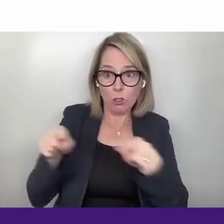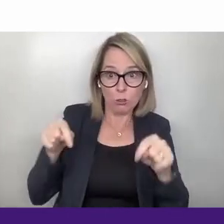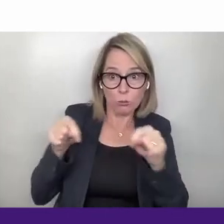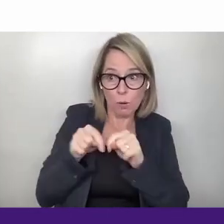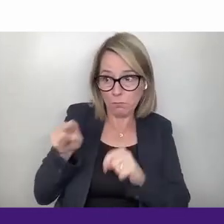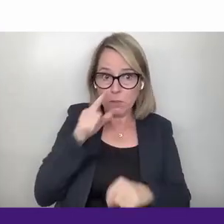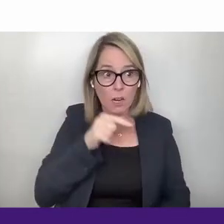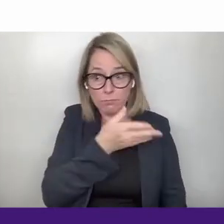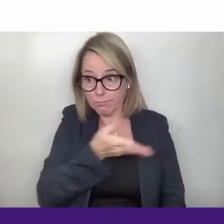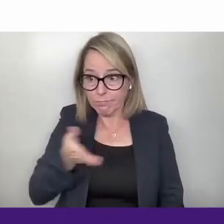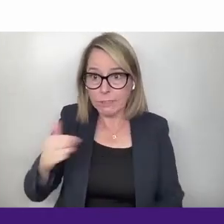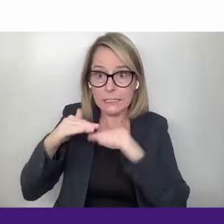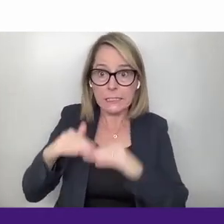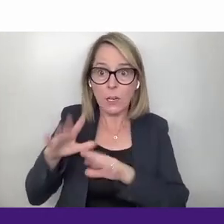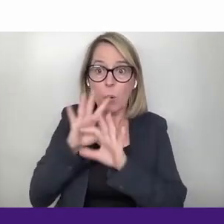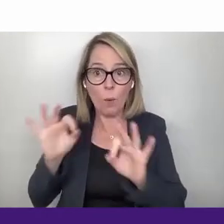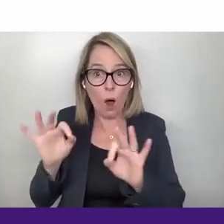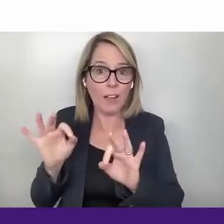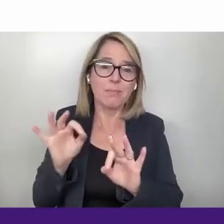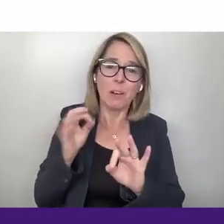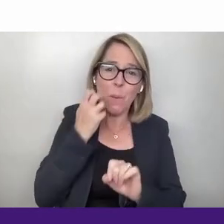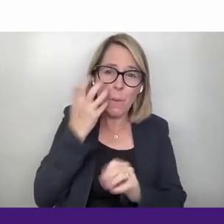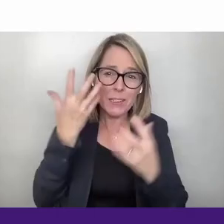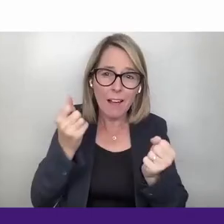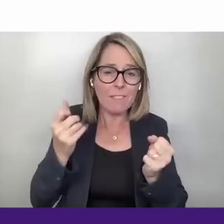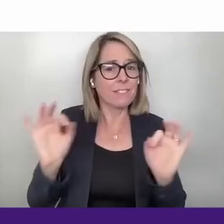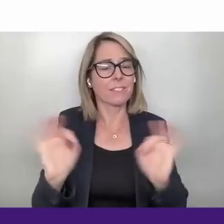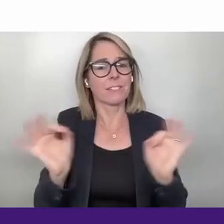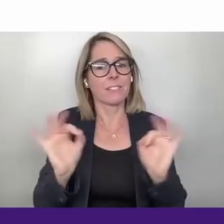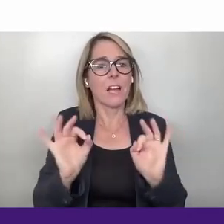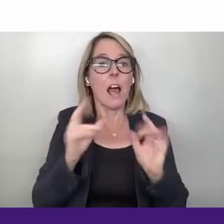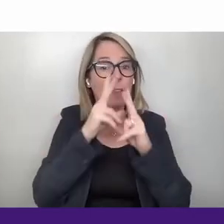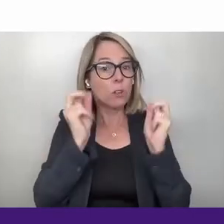But not always. We also have a routine where the nurse will take the patient you said into the room